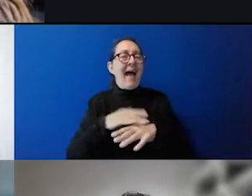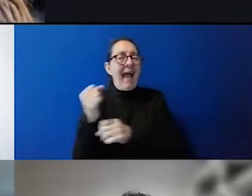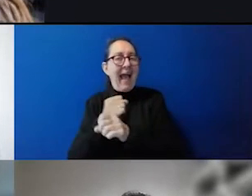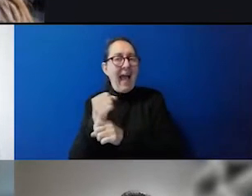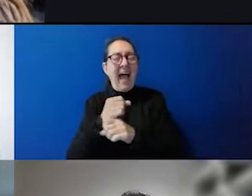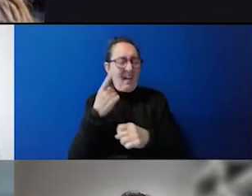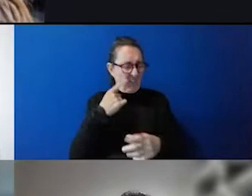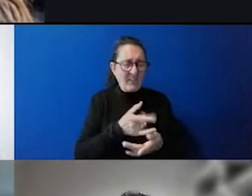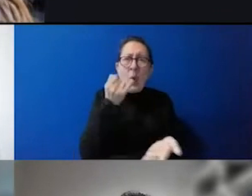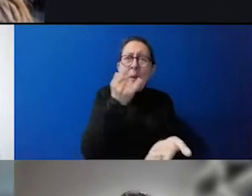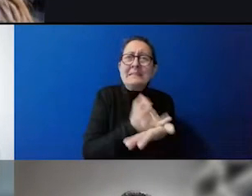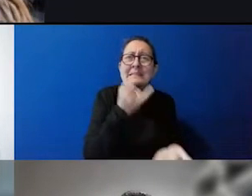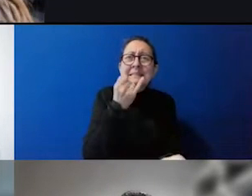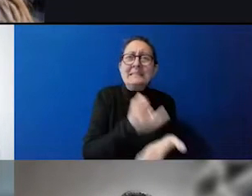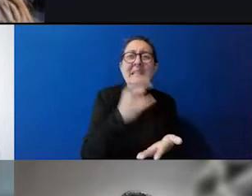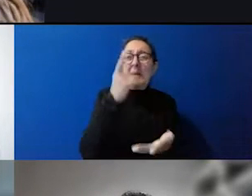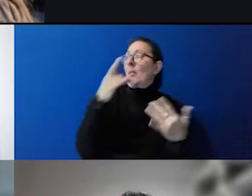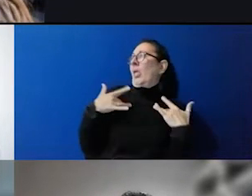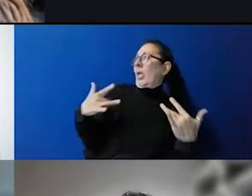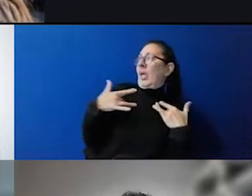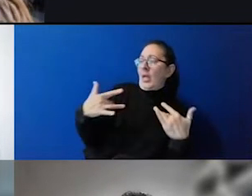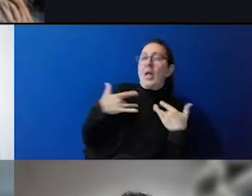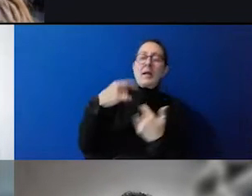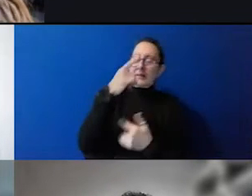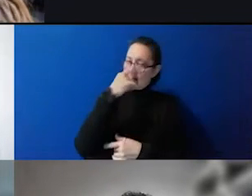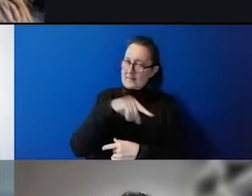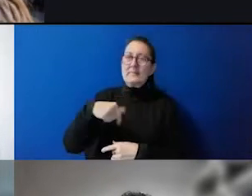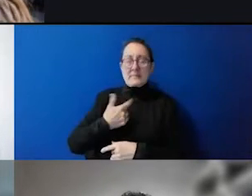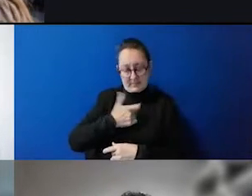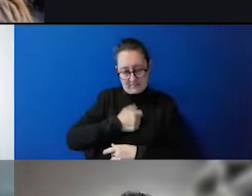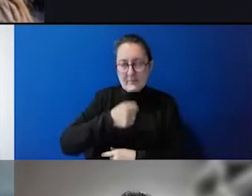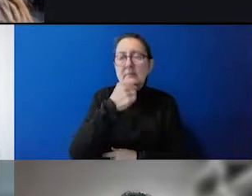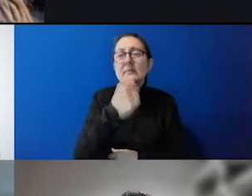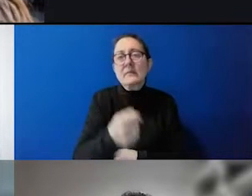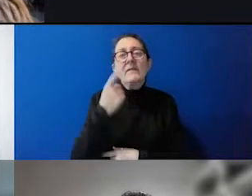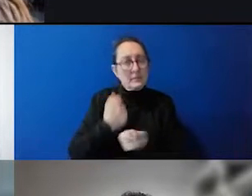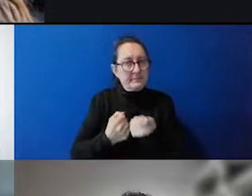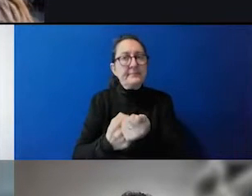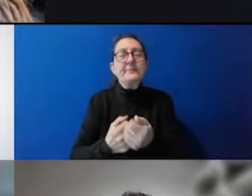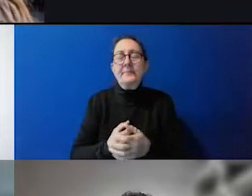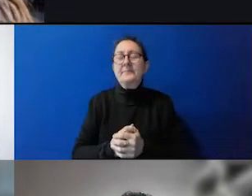with is very diverse and it's quite complex and it's difficult um to try and navigate all those